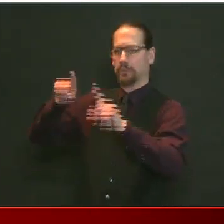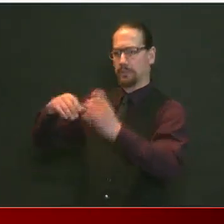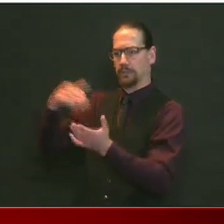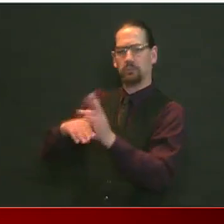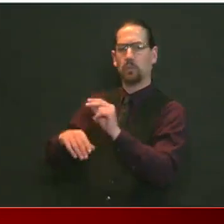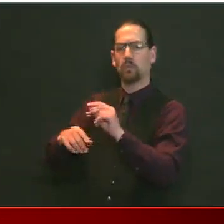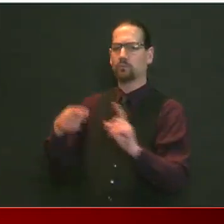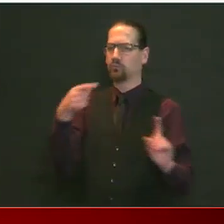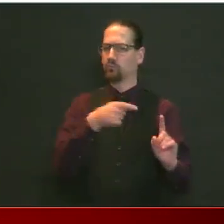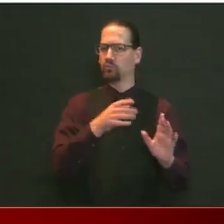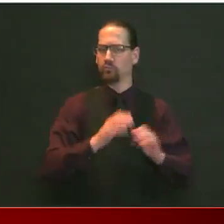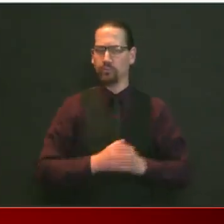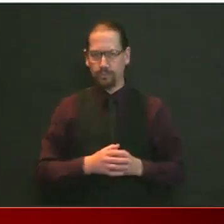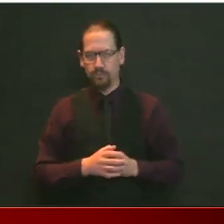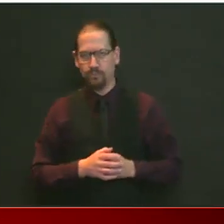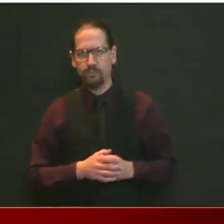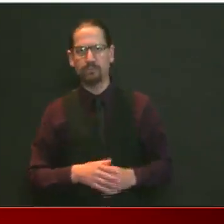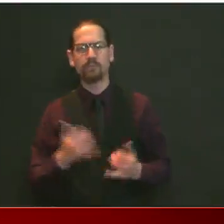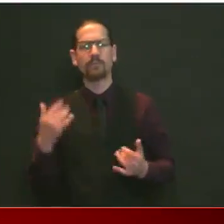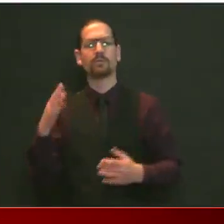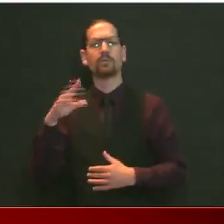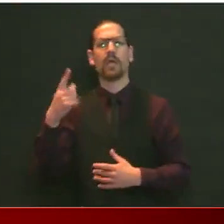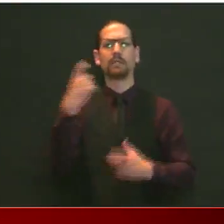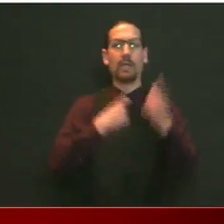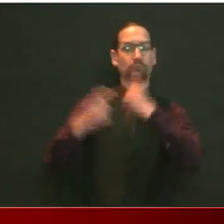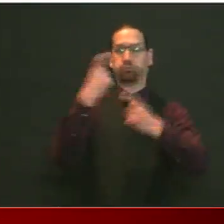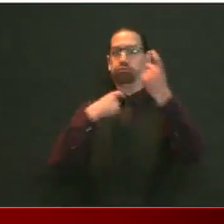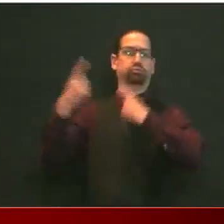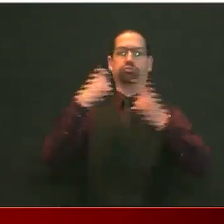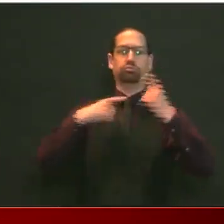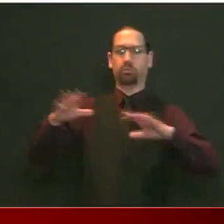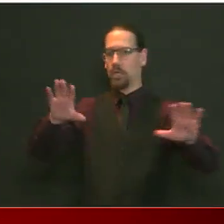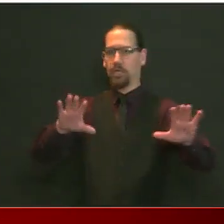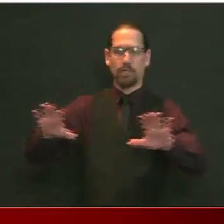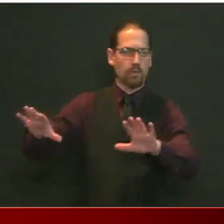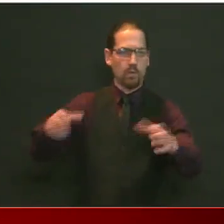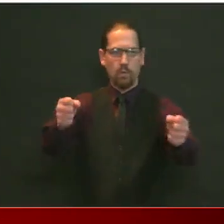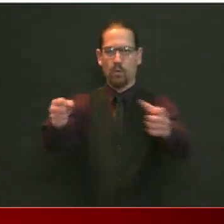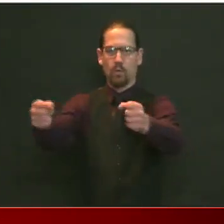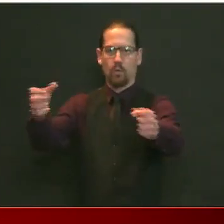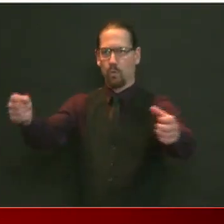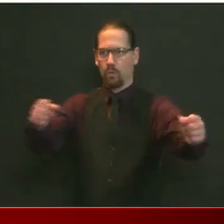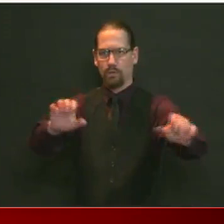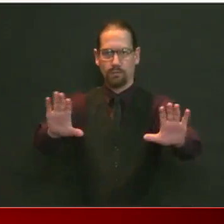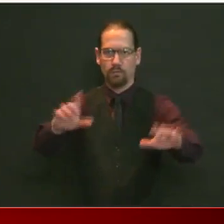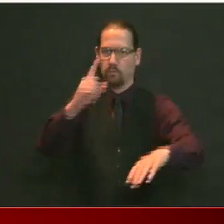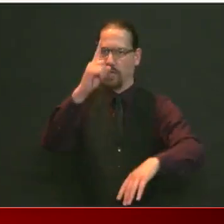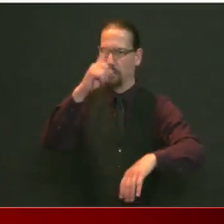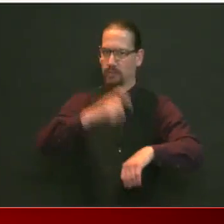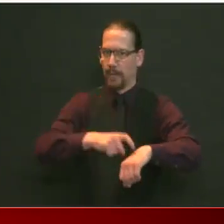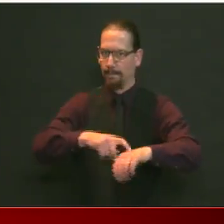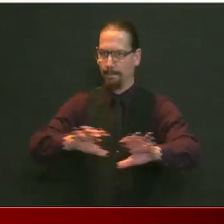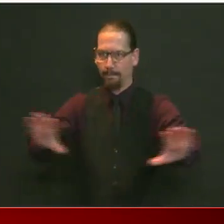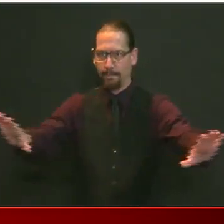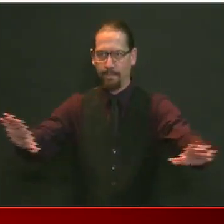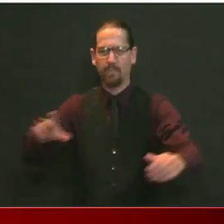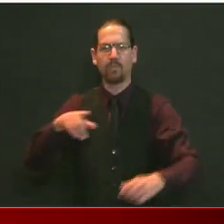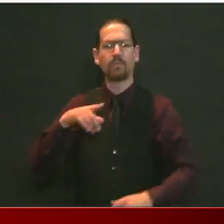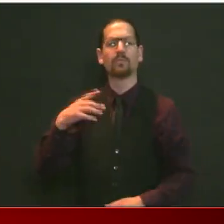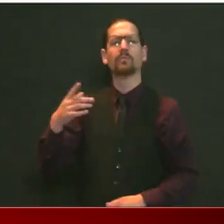STAFF BECAUSE THAT GIVES US THE HIGHEST YIELD TO UNDERSTAND THE SPREAD OF DISEASE. GOVERNOR, IF I COULD ONE AT A TIME! IF I COULD JUST, ONE